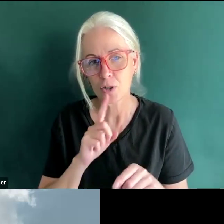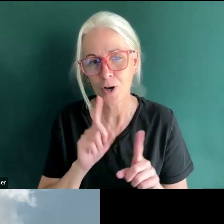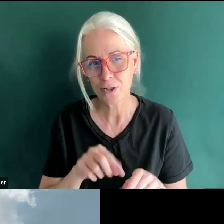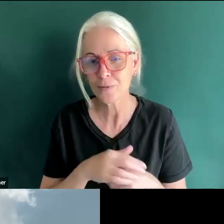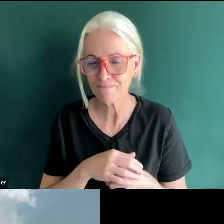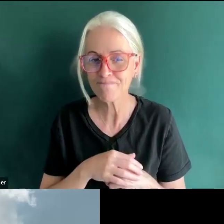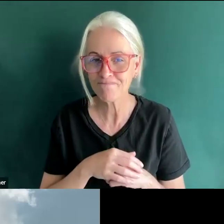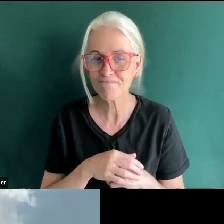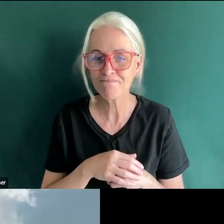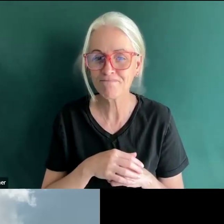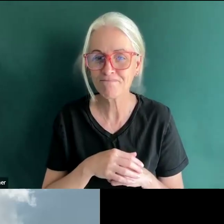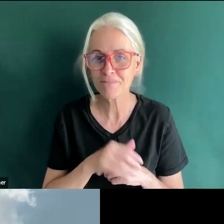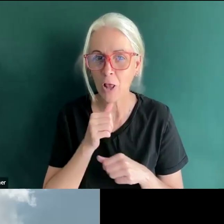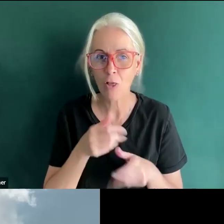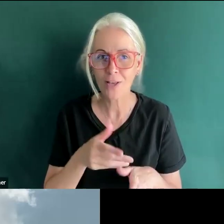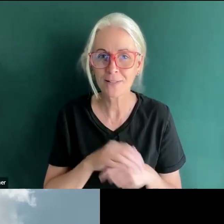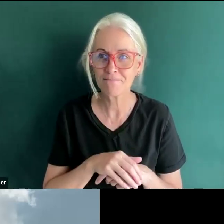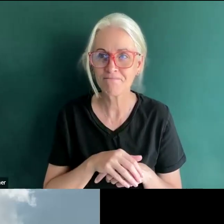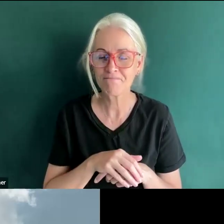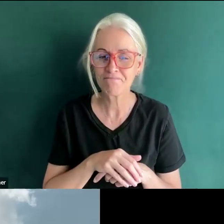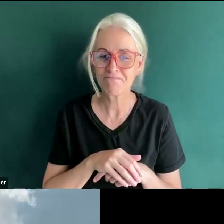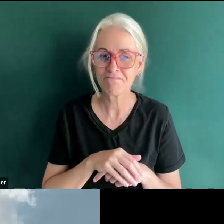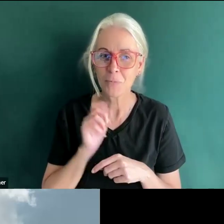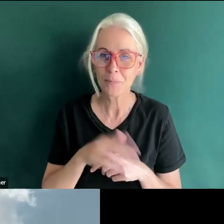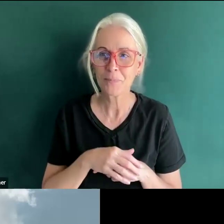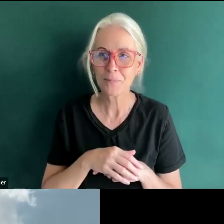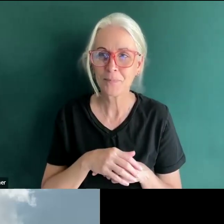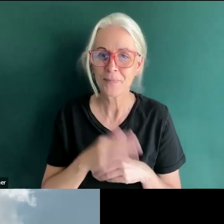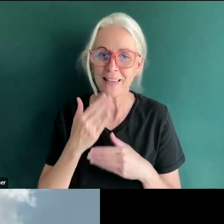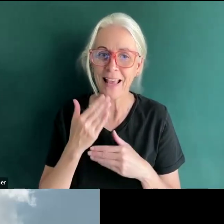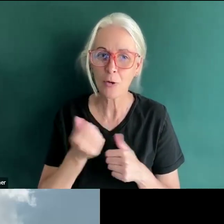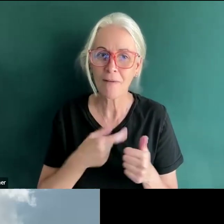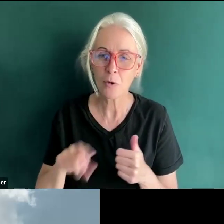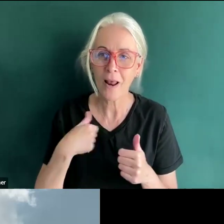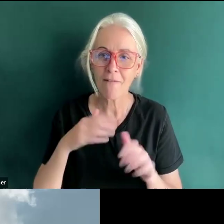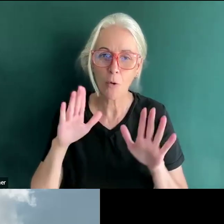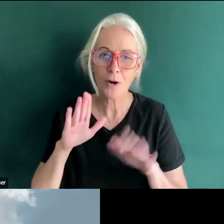so not lost on us. All right. Well, thank you, everyone. Have a great afternoon.